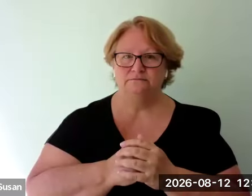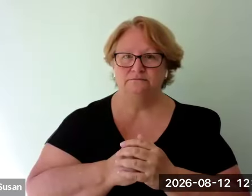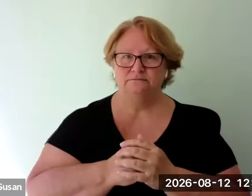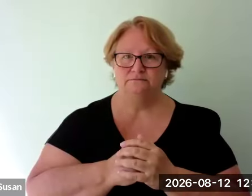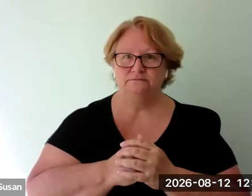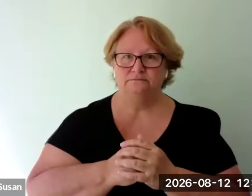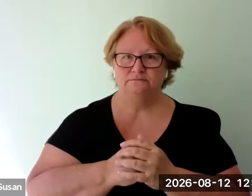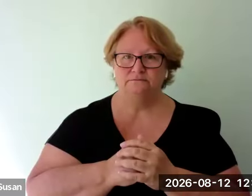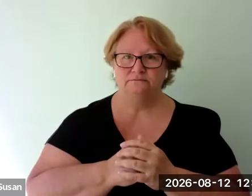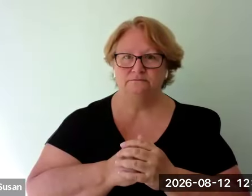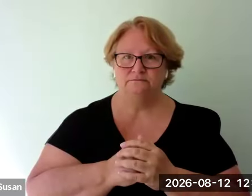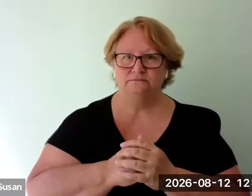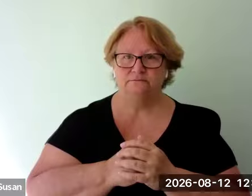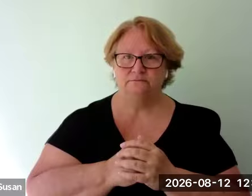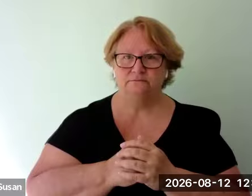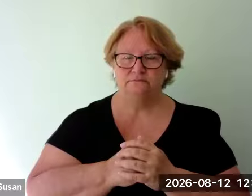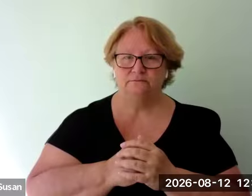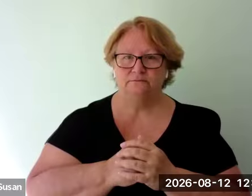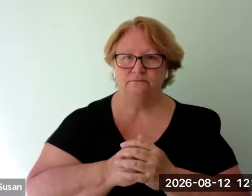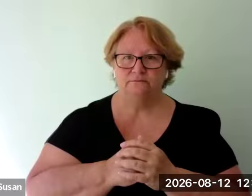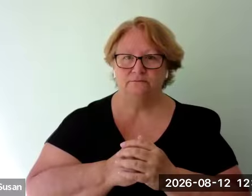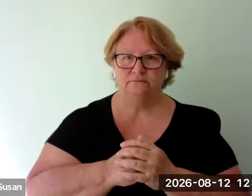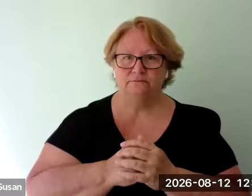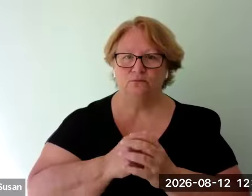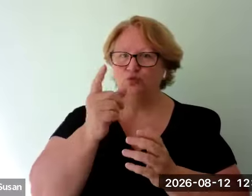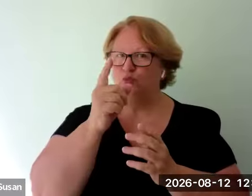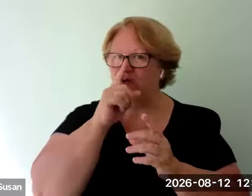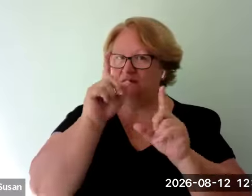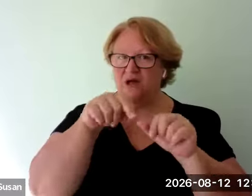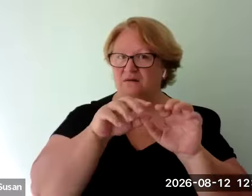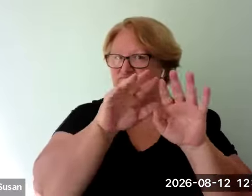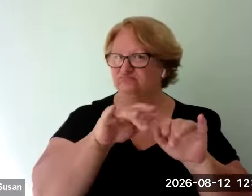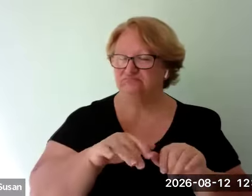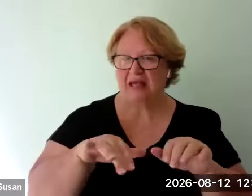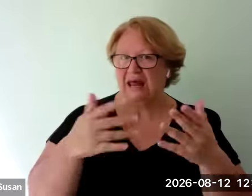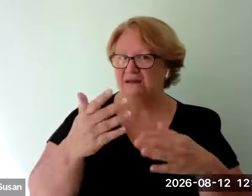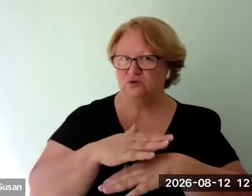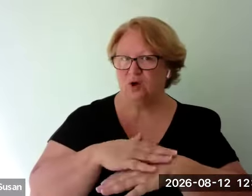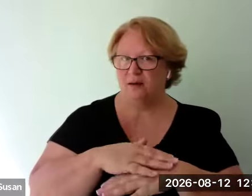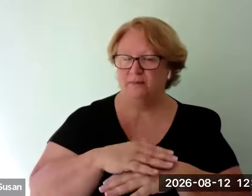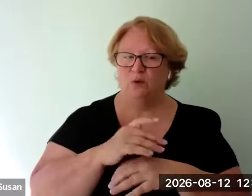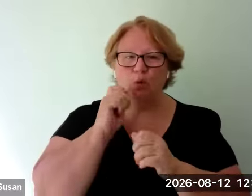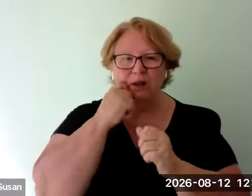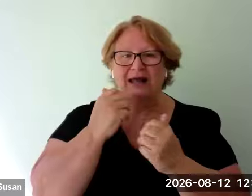So the process to apply. Application forms are now open